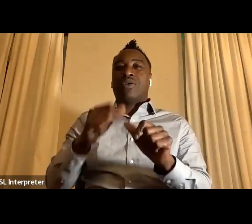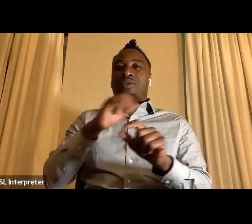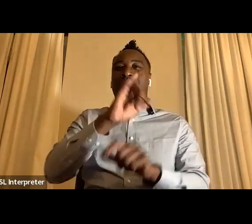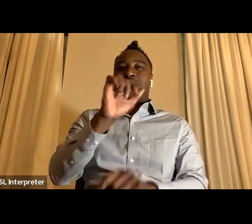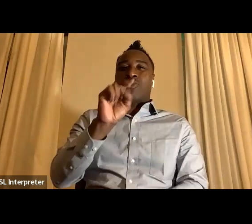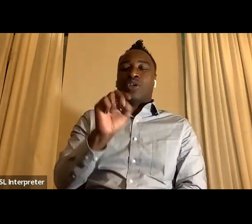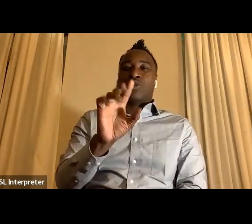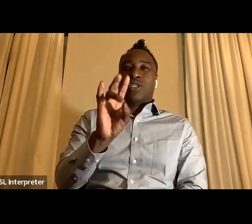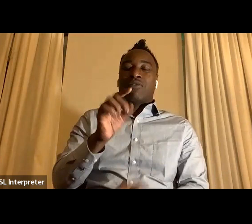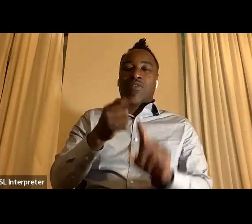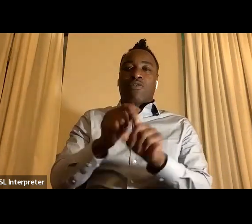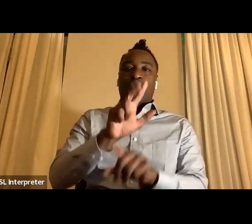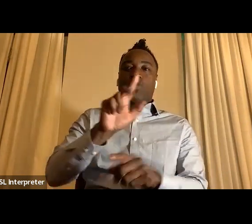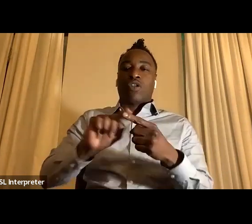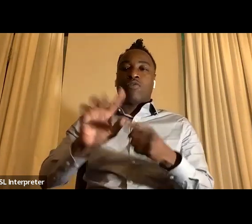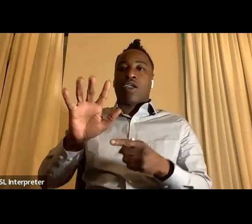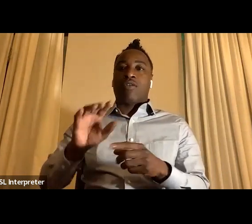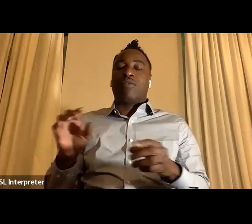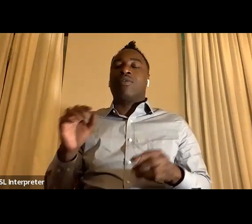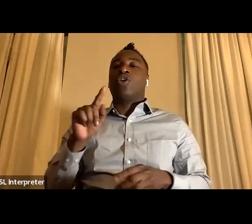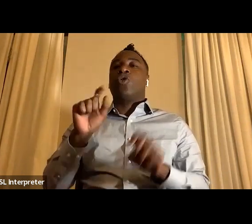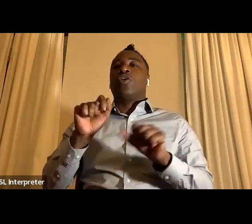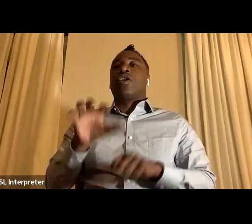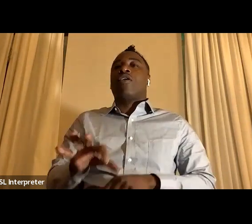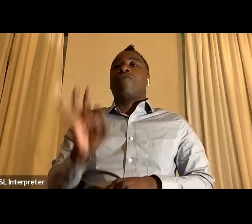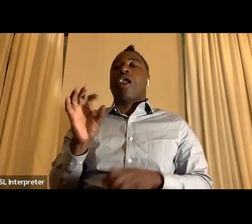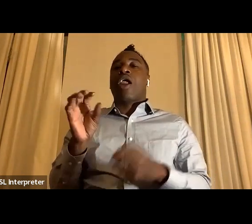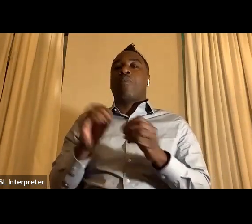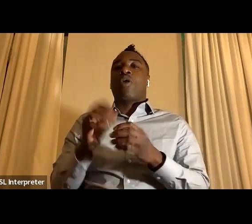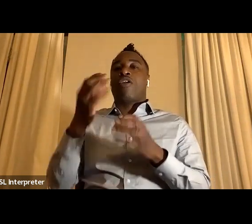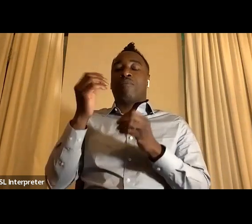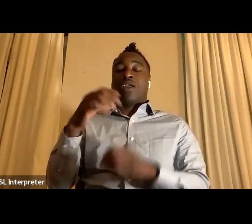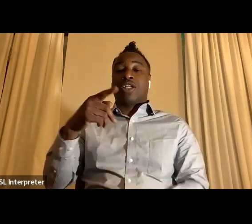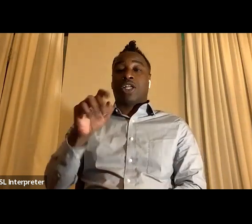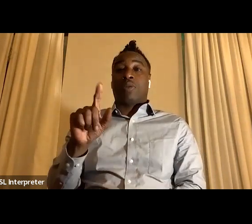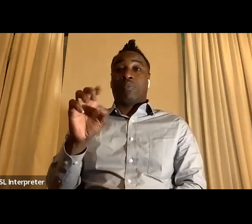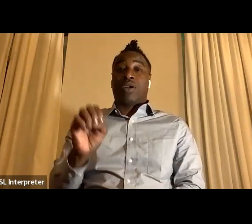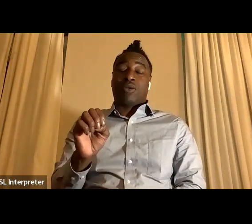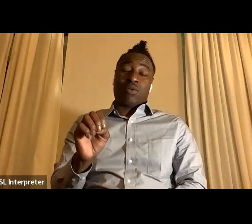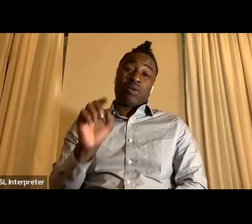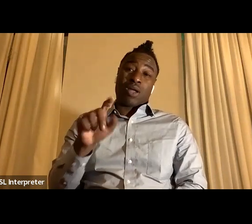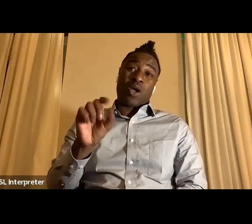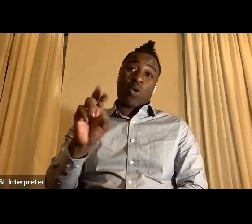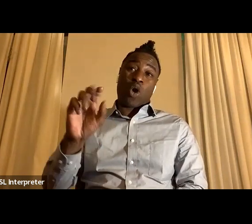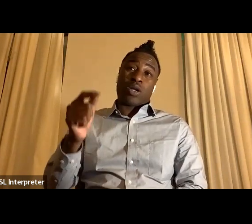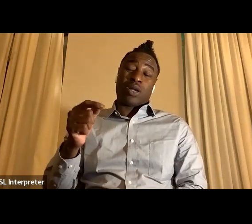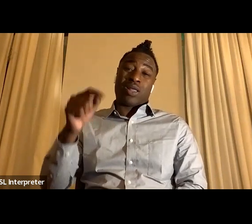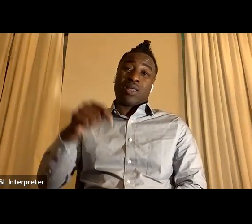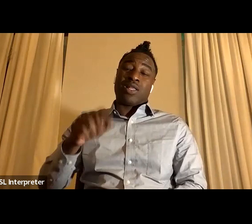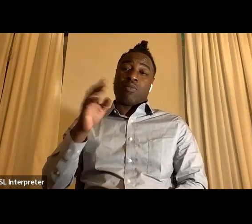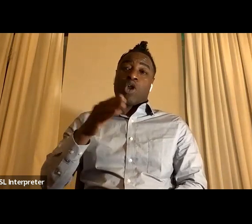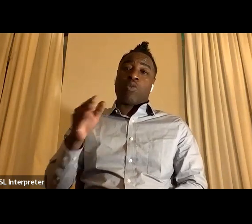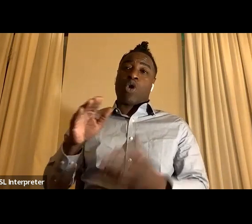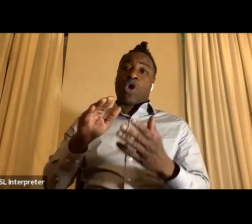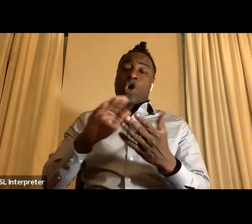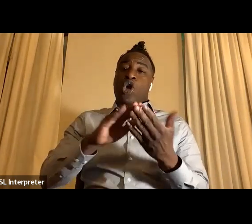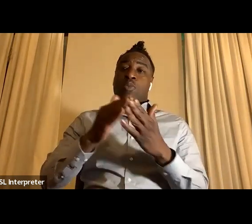You can find more information at the Peel Dorji. The Peel is Baltimore's Community Museum and currently has three other exhibitions on in the building